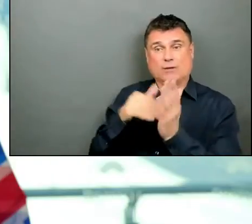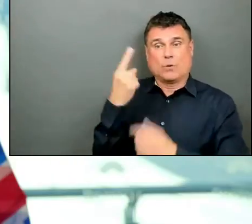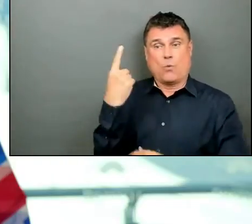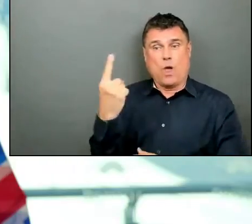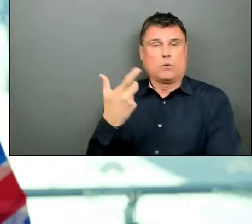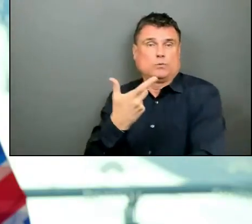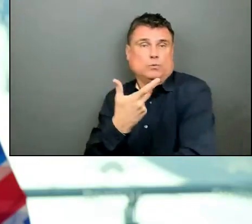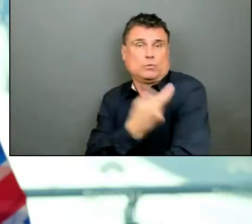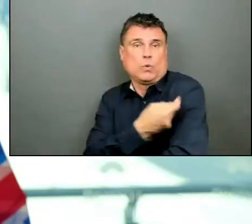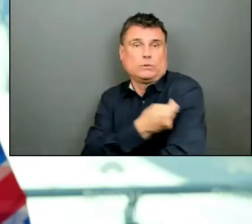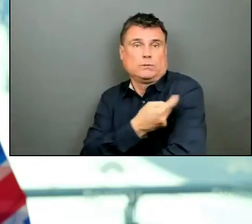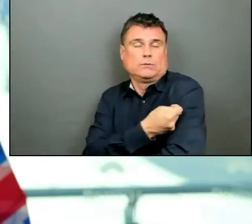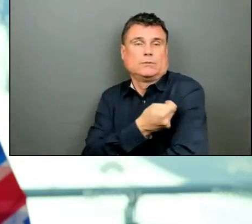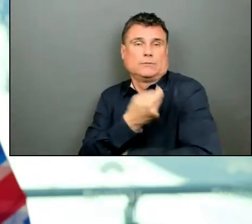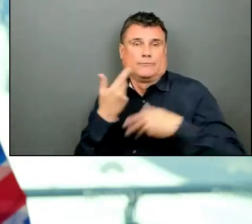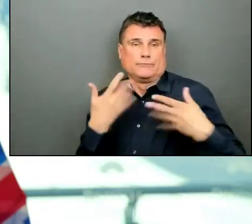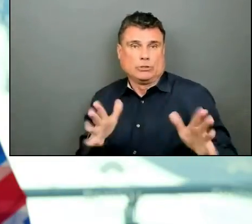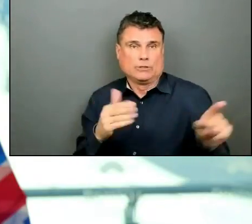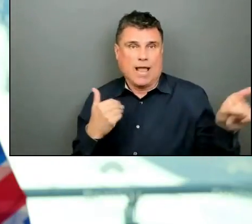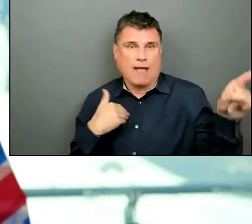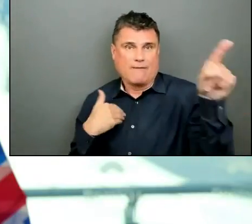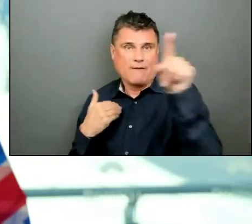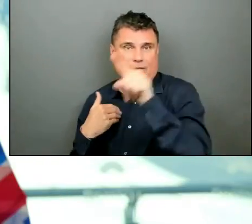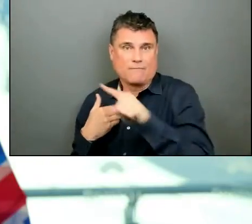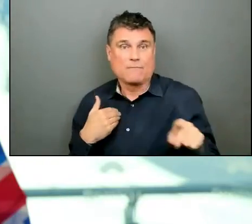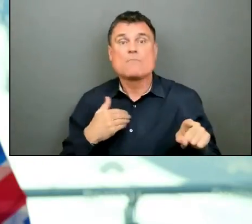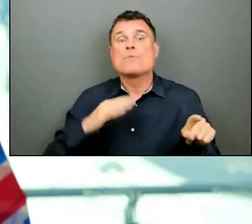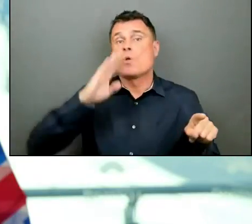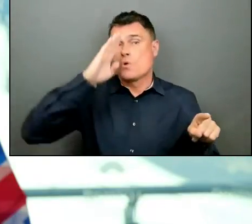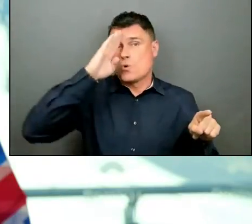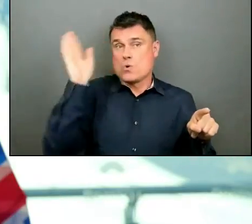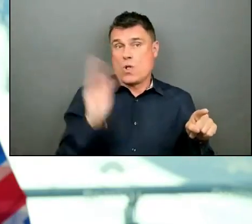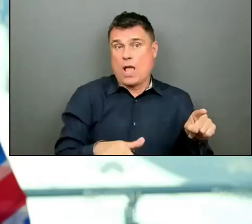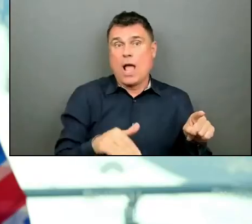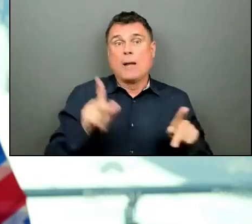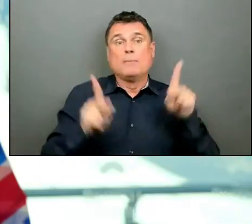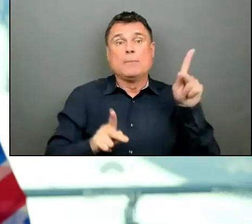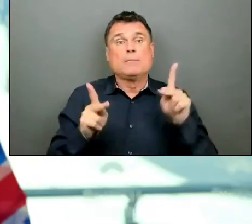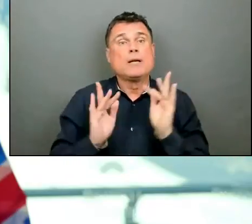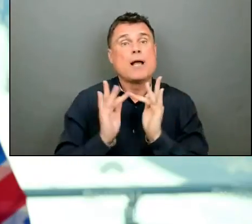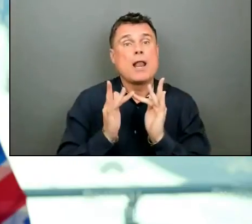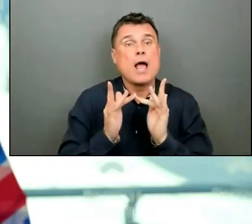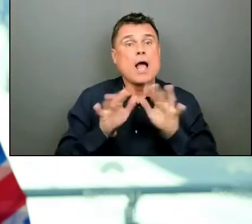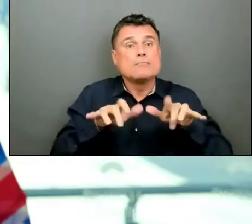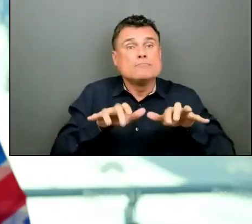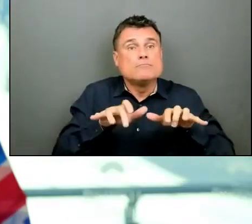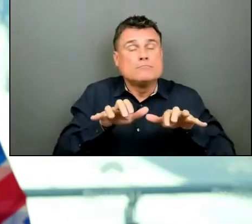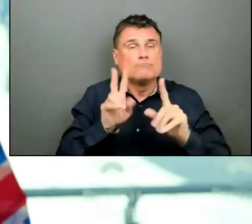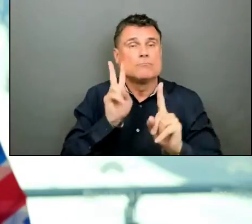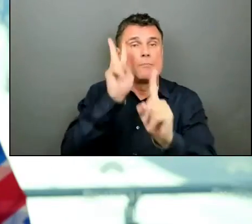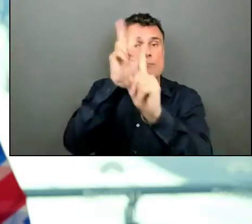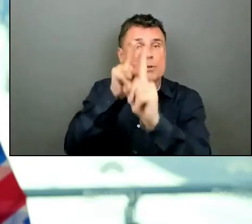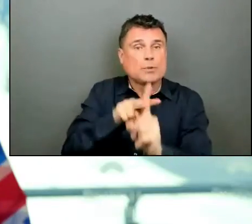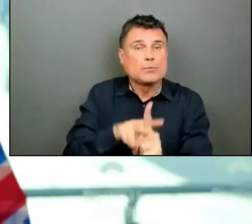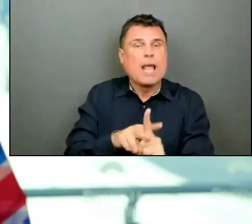and we know the get vaccinated online registration and booking system is now available for